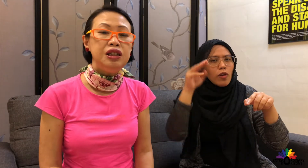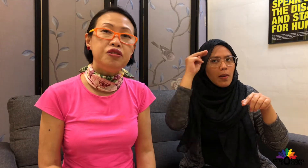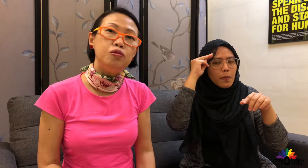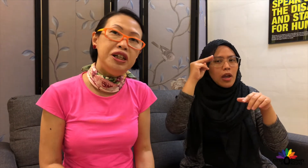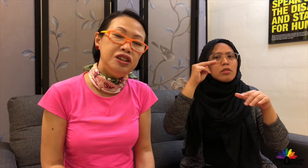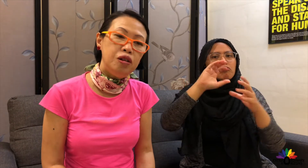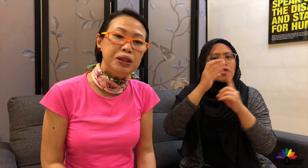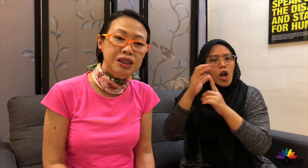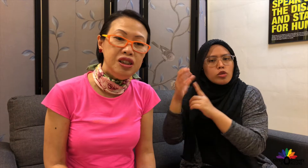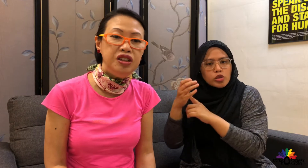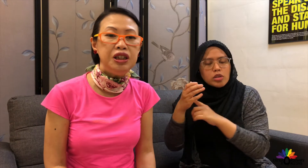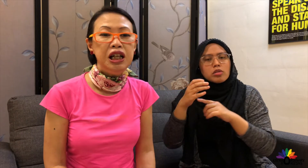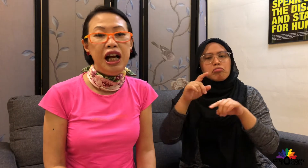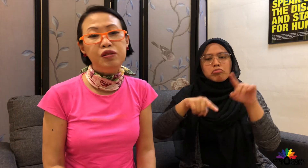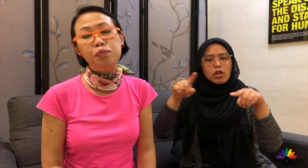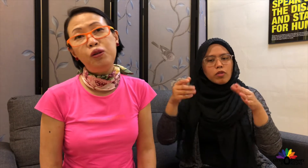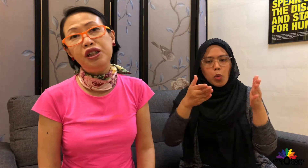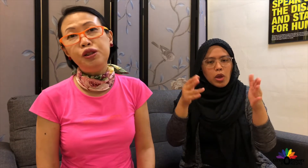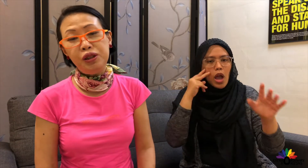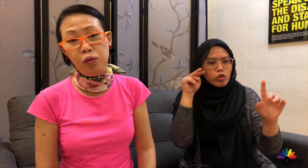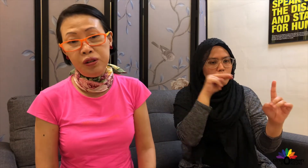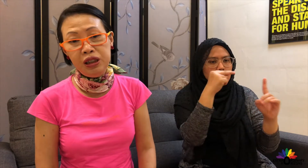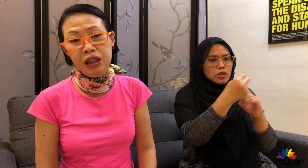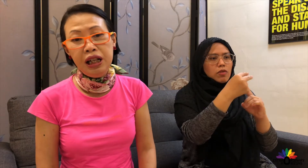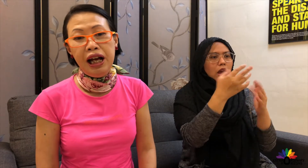different ways of perceiving and responding to the world.